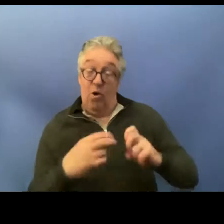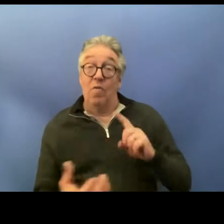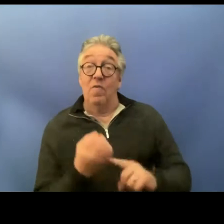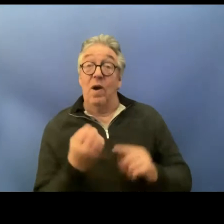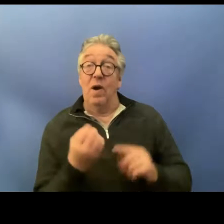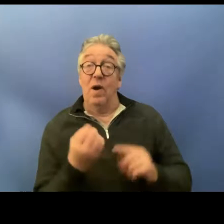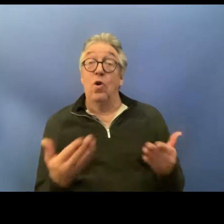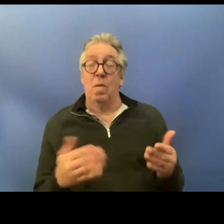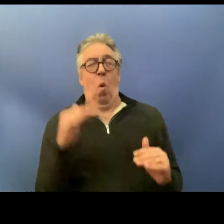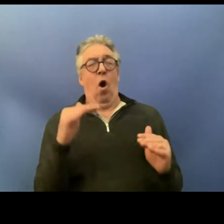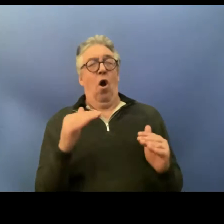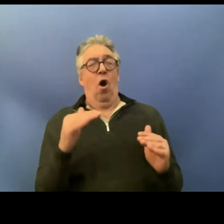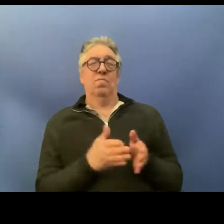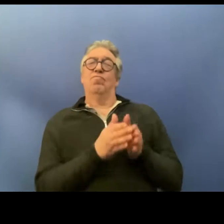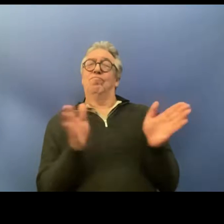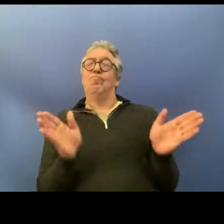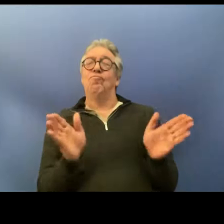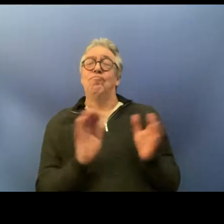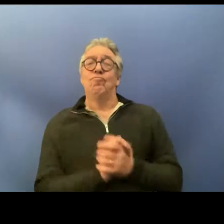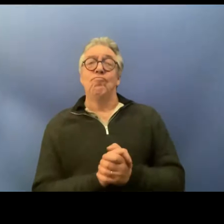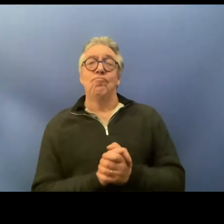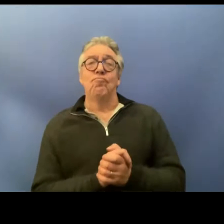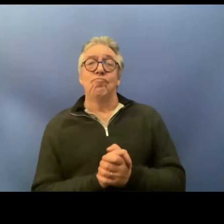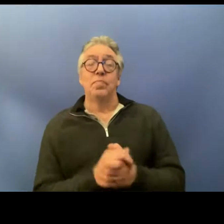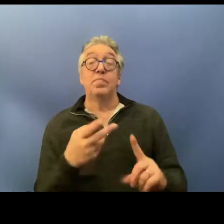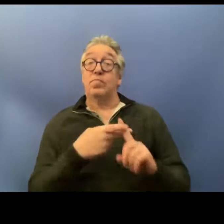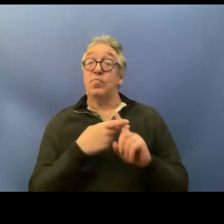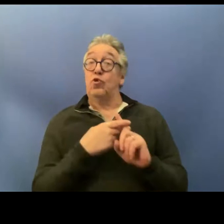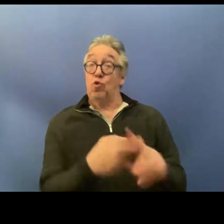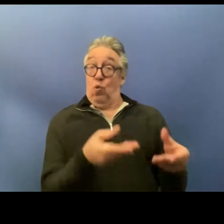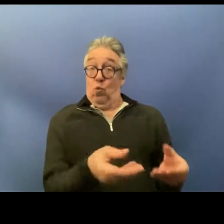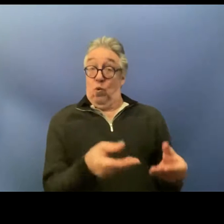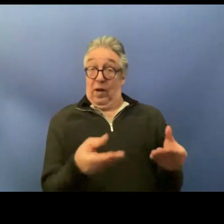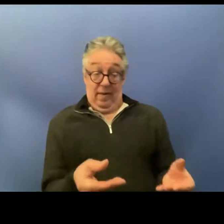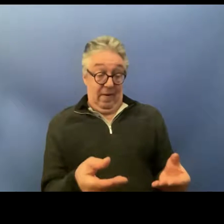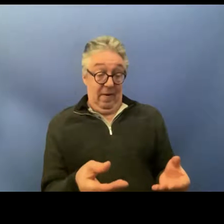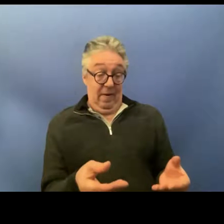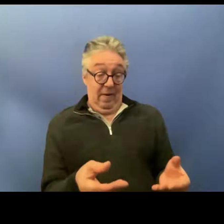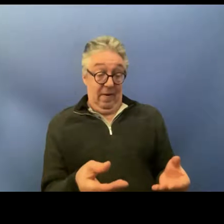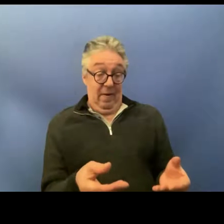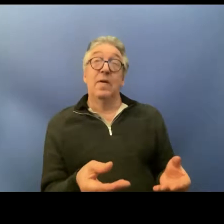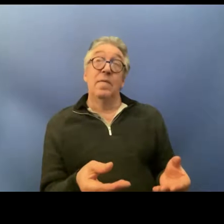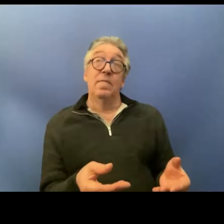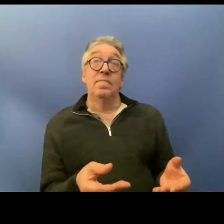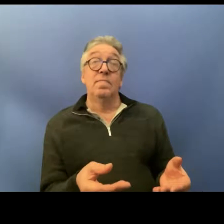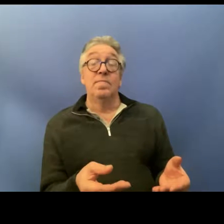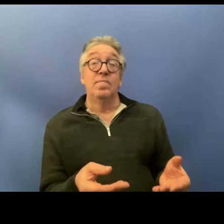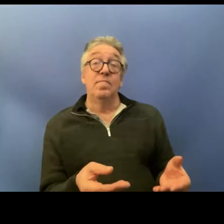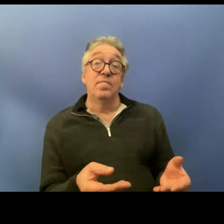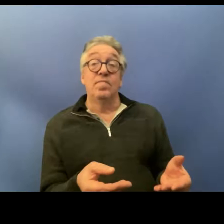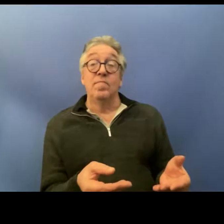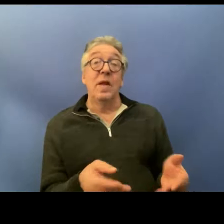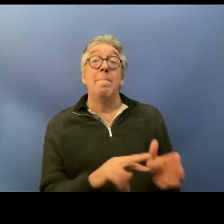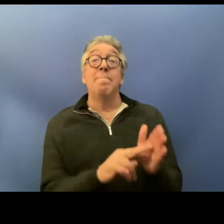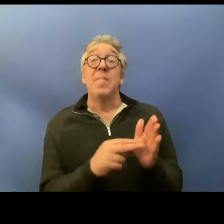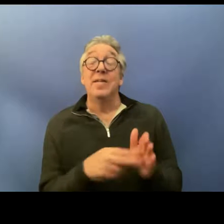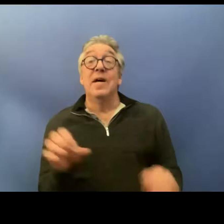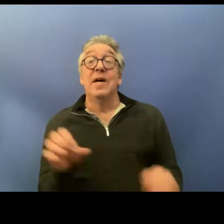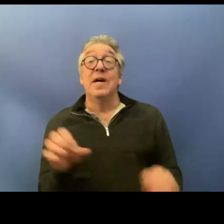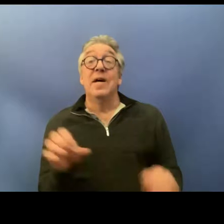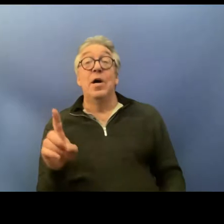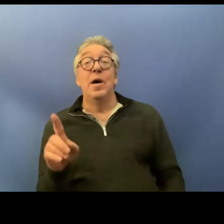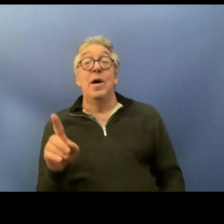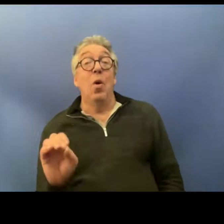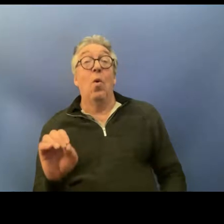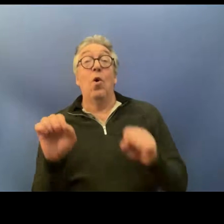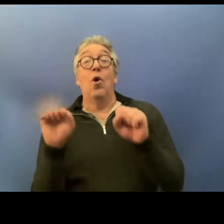Overall funding is basically, the toolkit has allowed OPDs though engaging in a new offer,